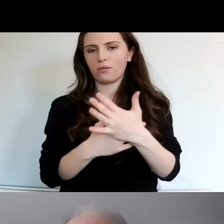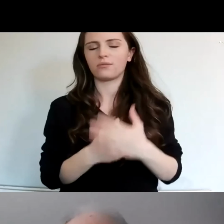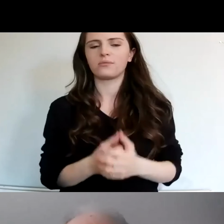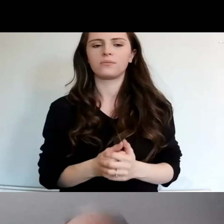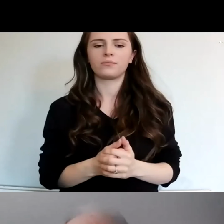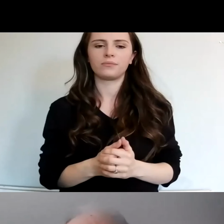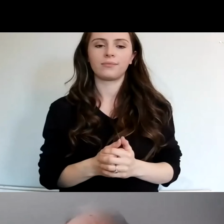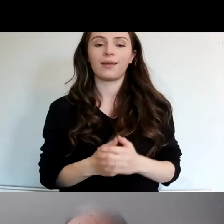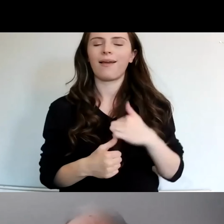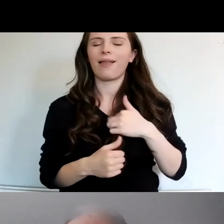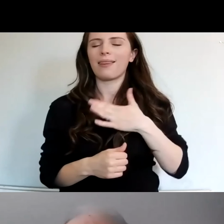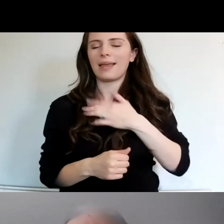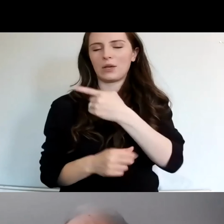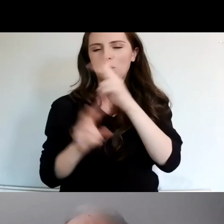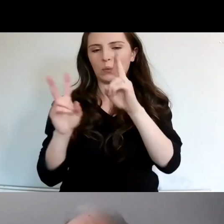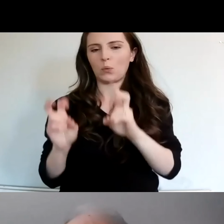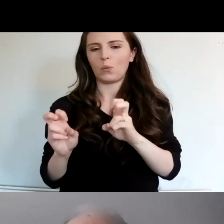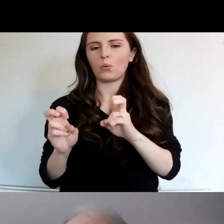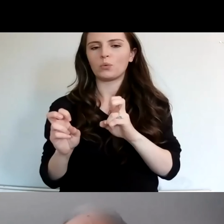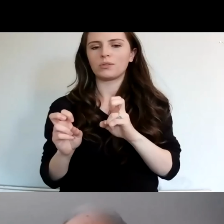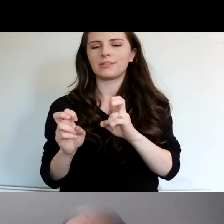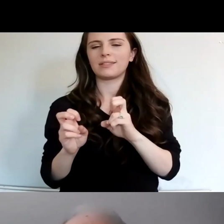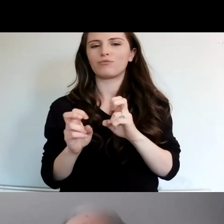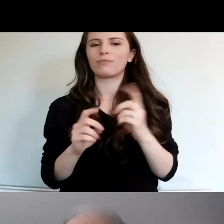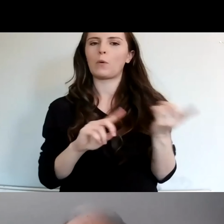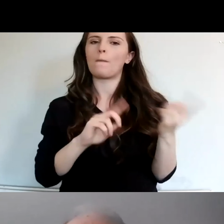I like as a key reference we use.